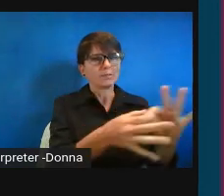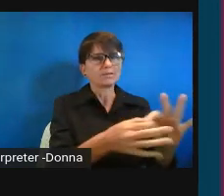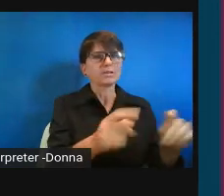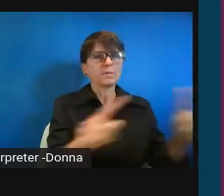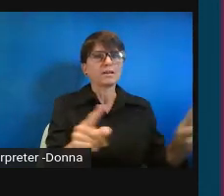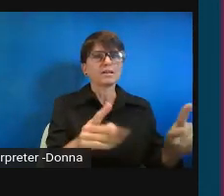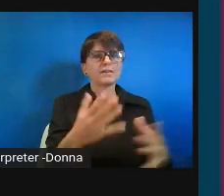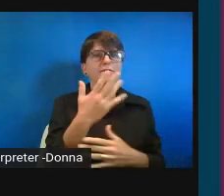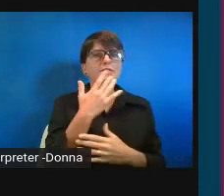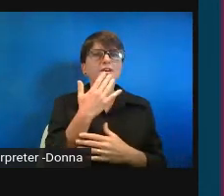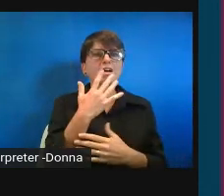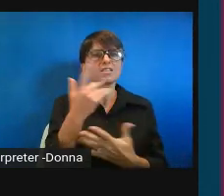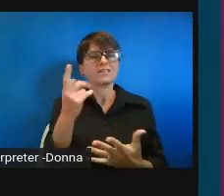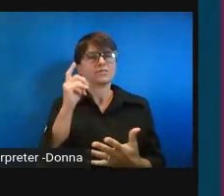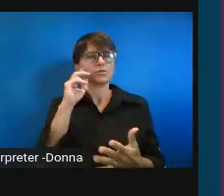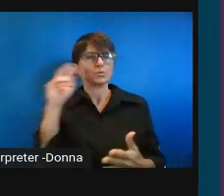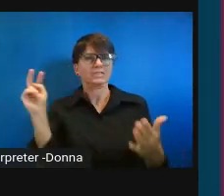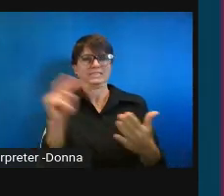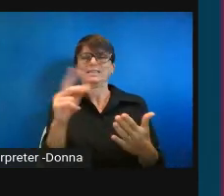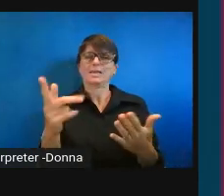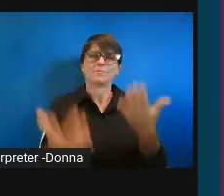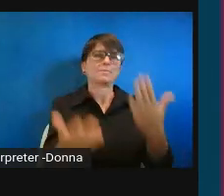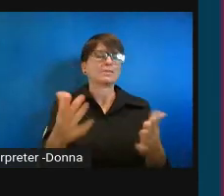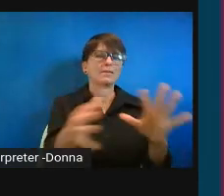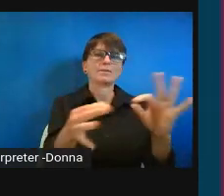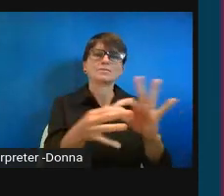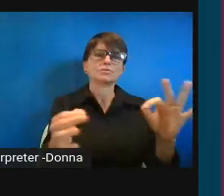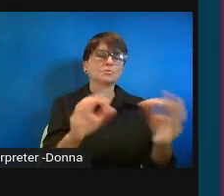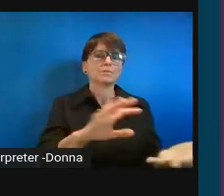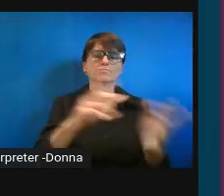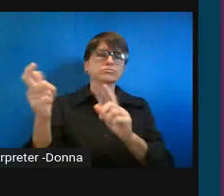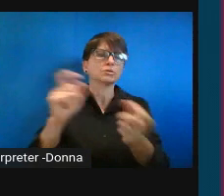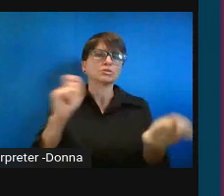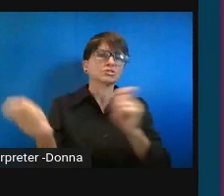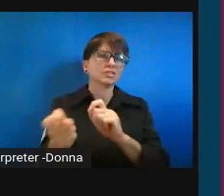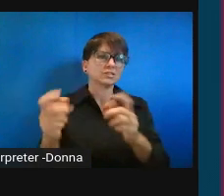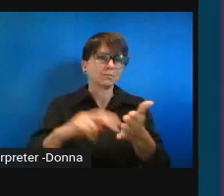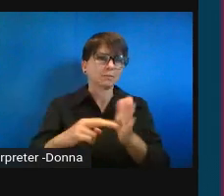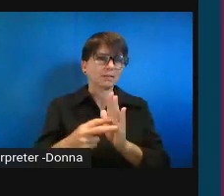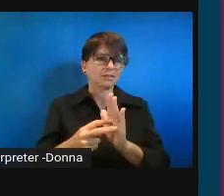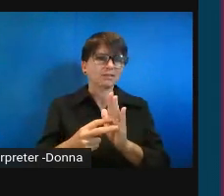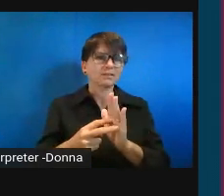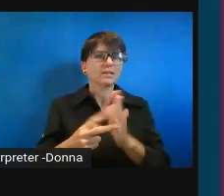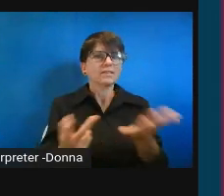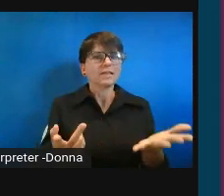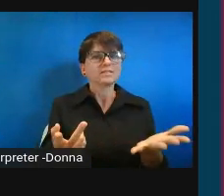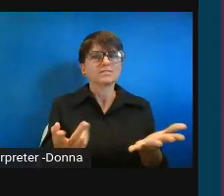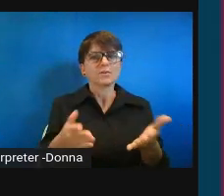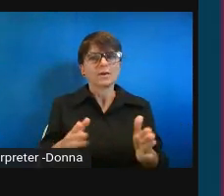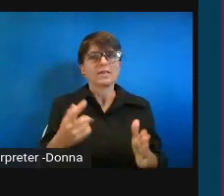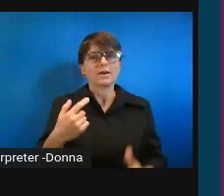in this chart may be lost or change meaning. This Instagram post relies on me being able to see red versus green,